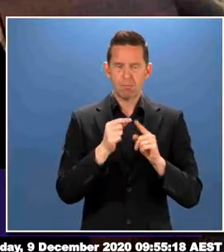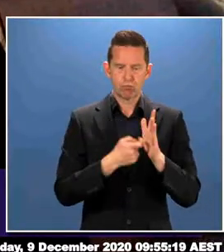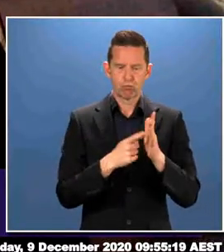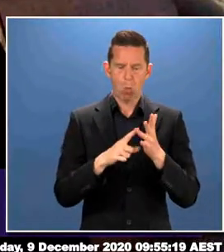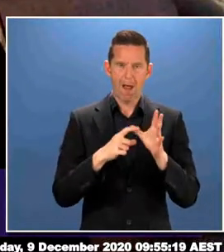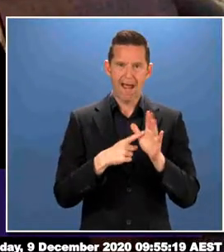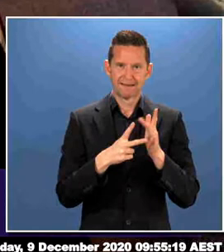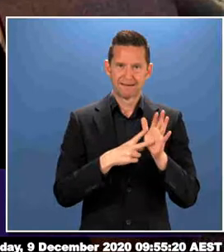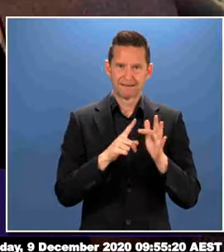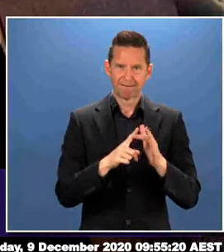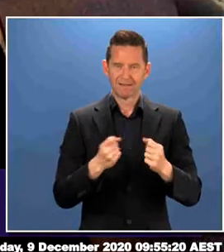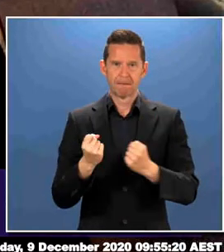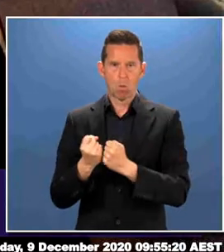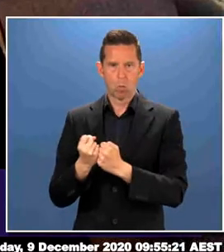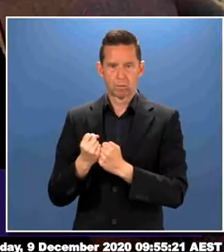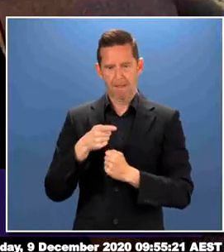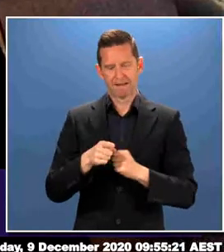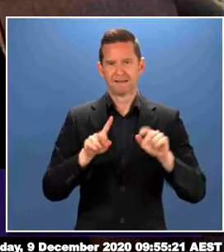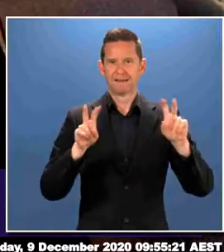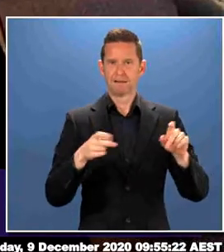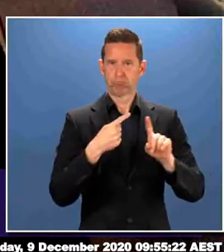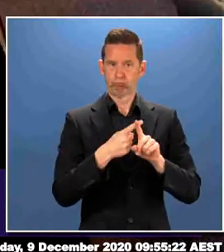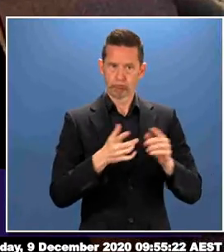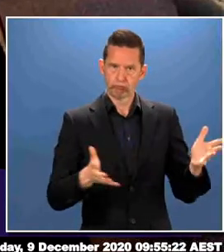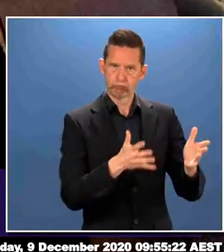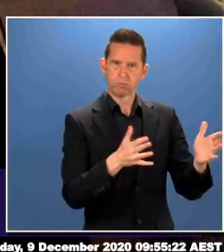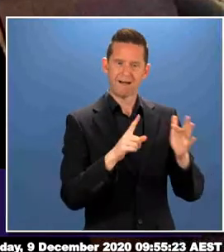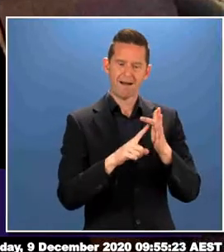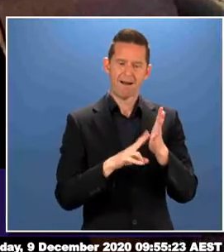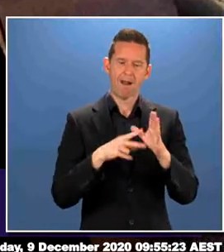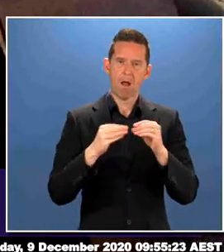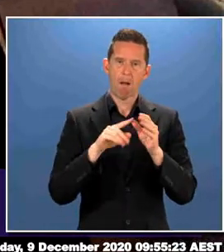as both an enabler, if it is provided and done well, and a barrier if